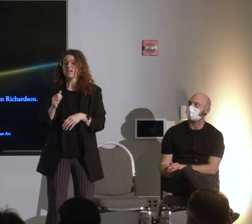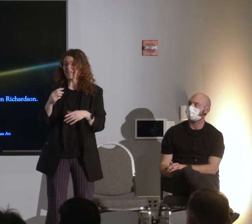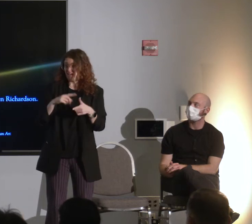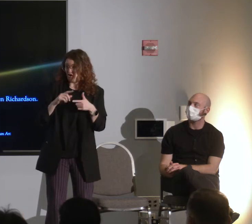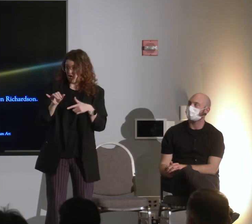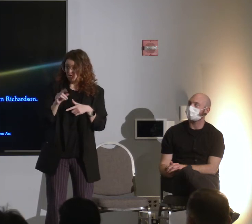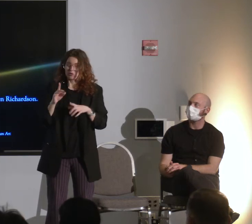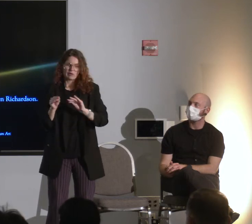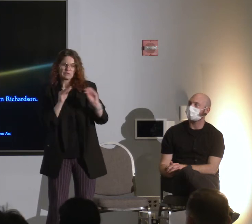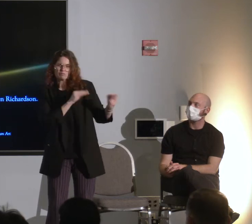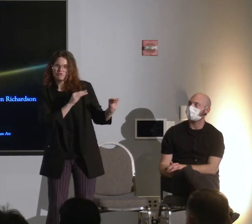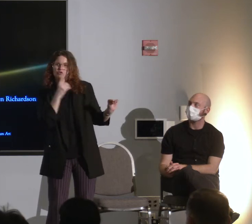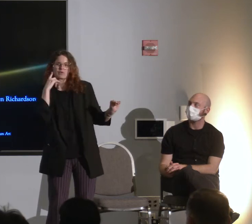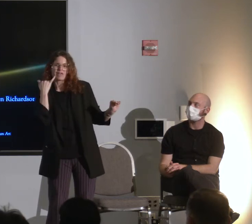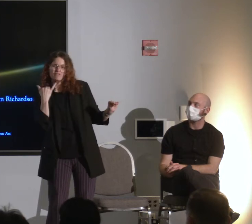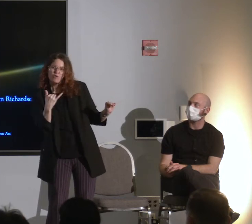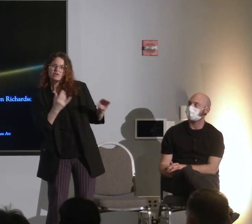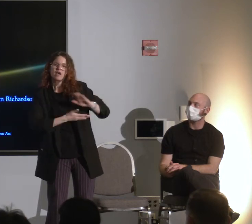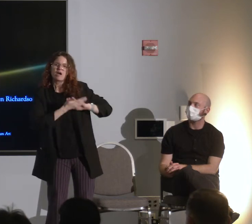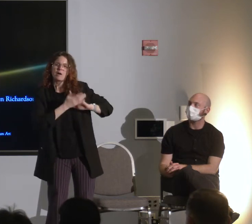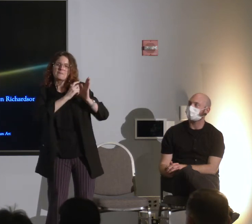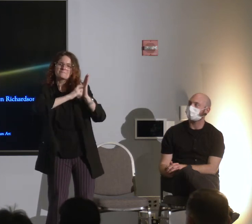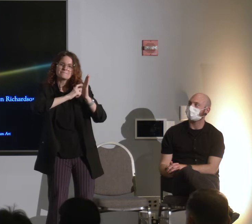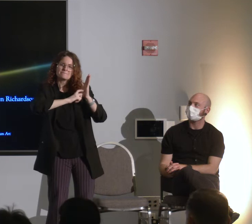California running mine operations in Mariposa.